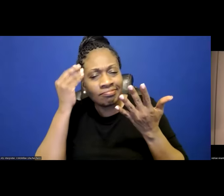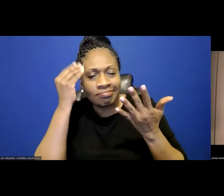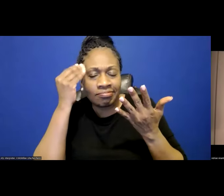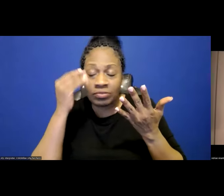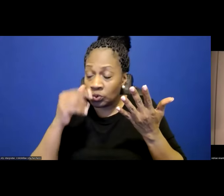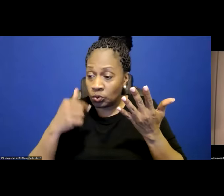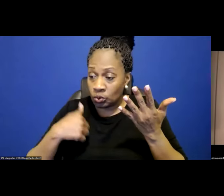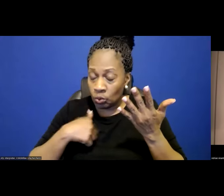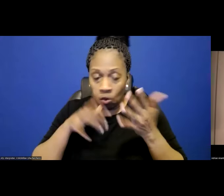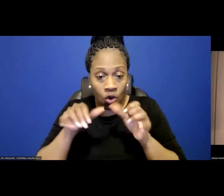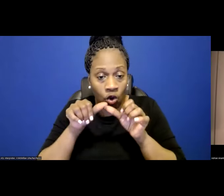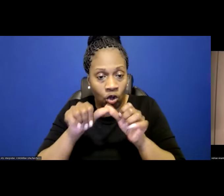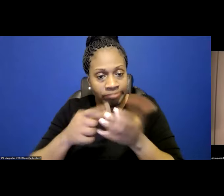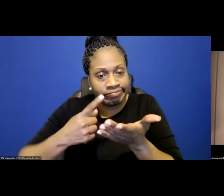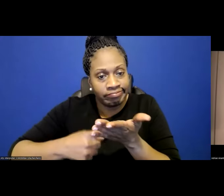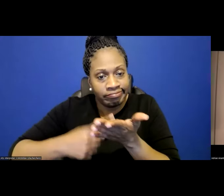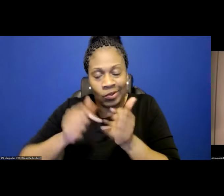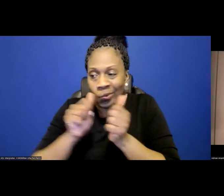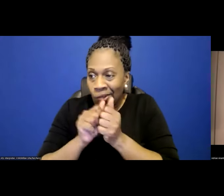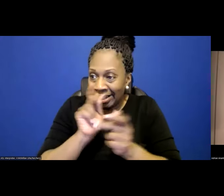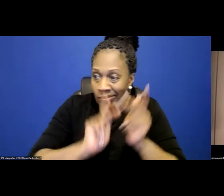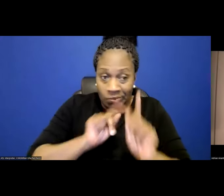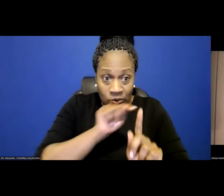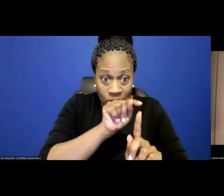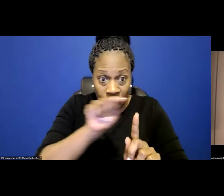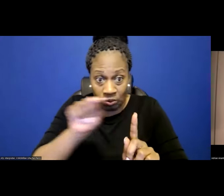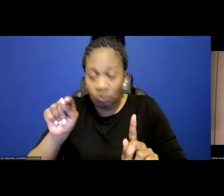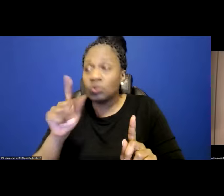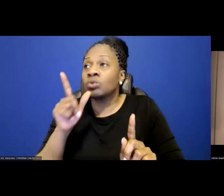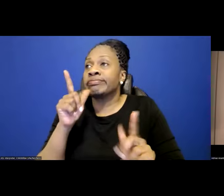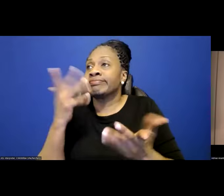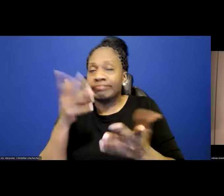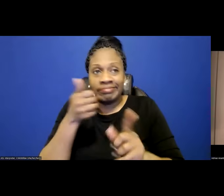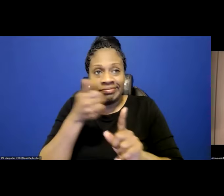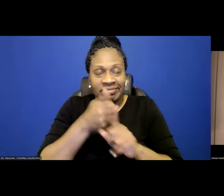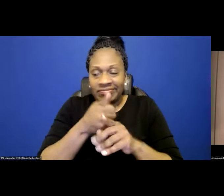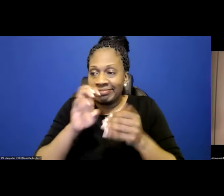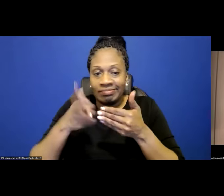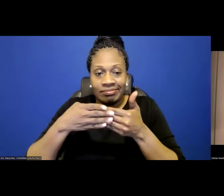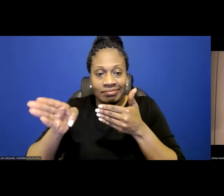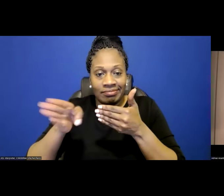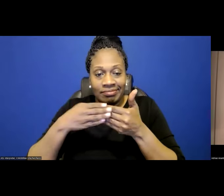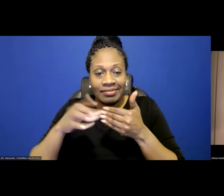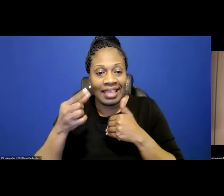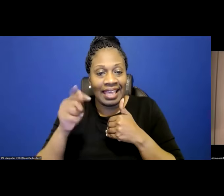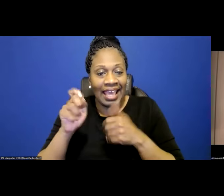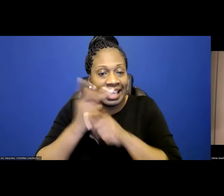are ongoing discussions with the people who are the gatekeepers and hold some type of power.